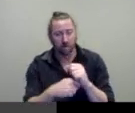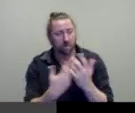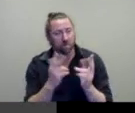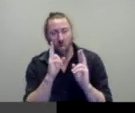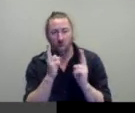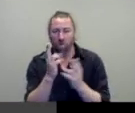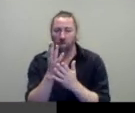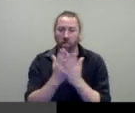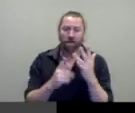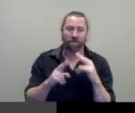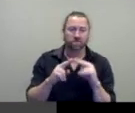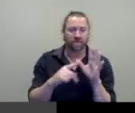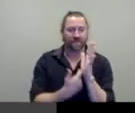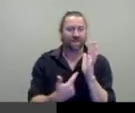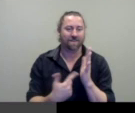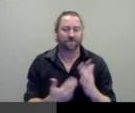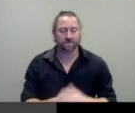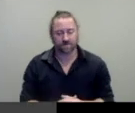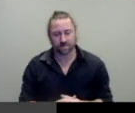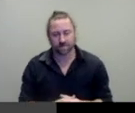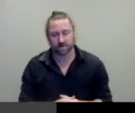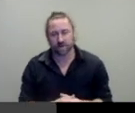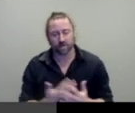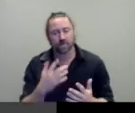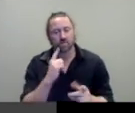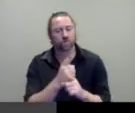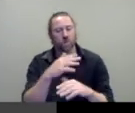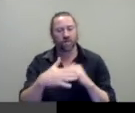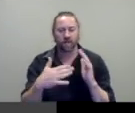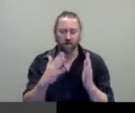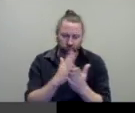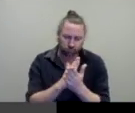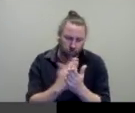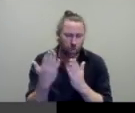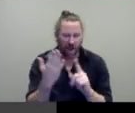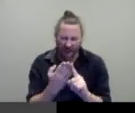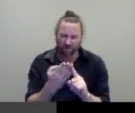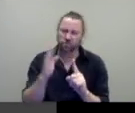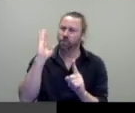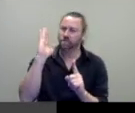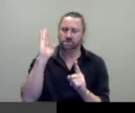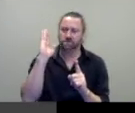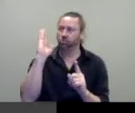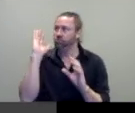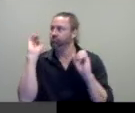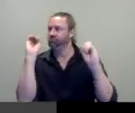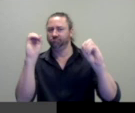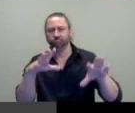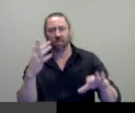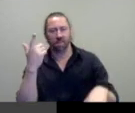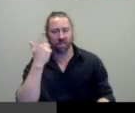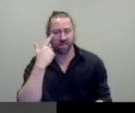convention it acknowledges the roots of pure abstraction in art history and artists use this